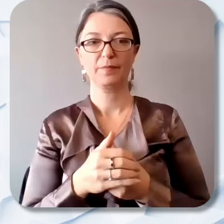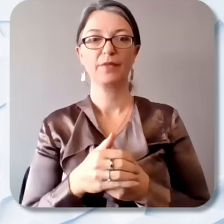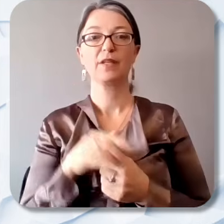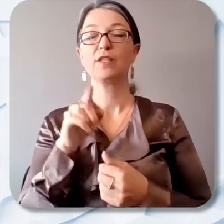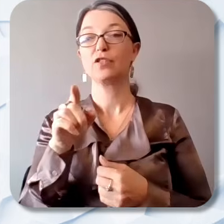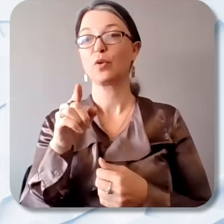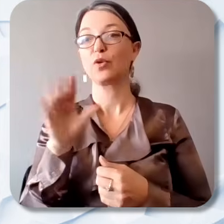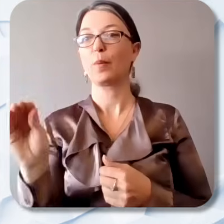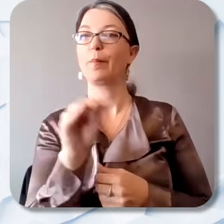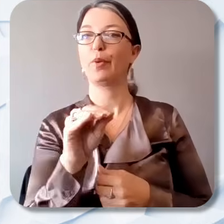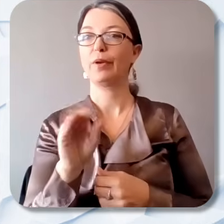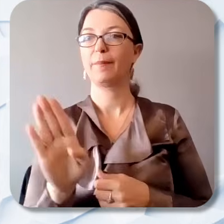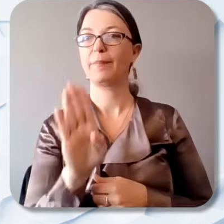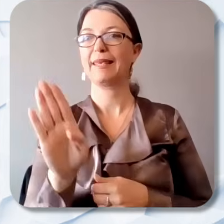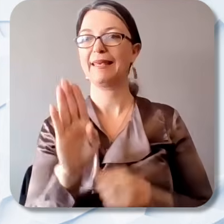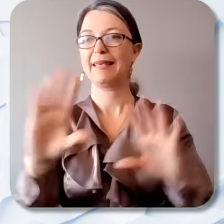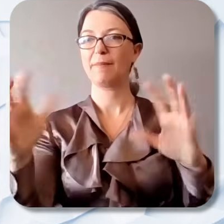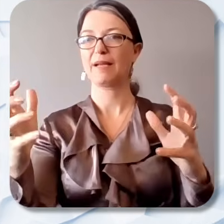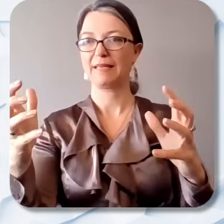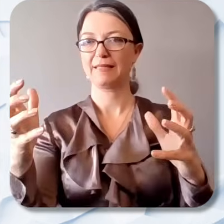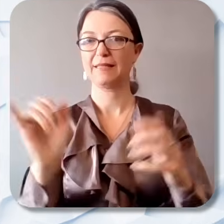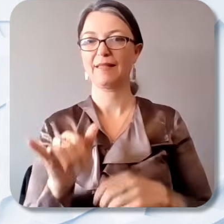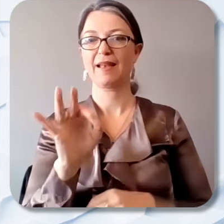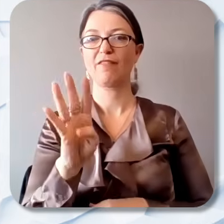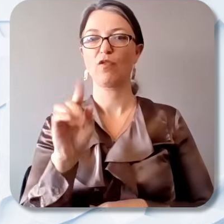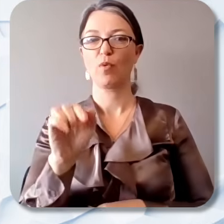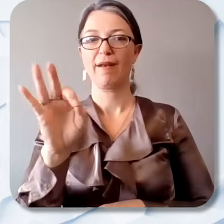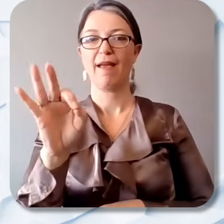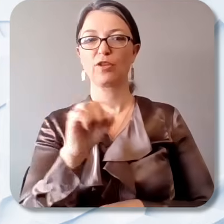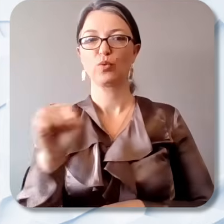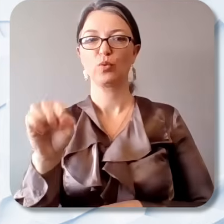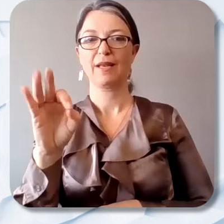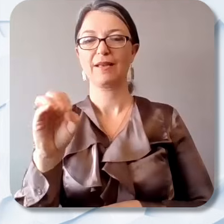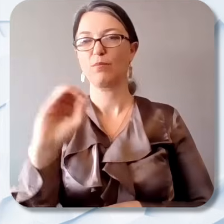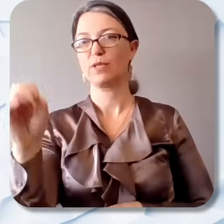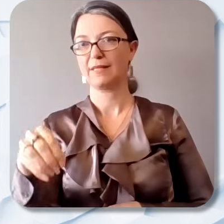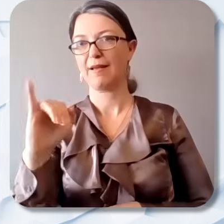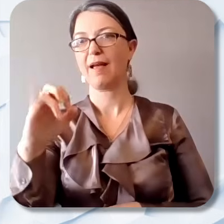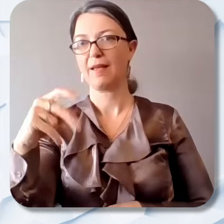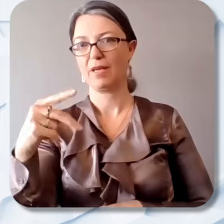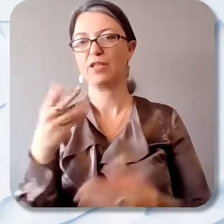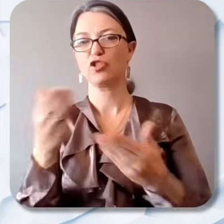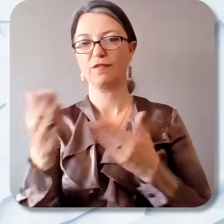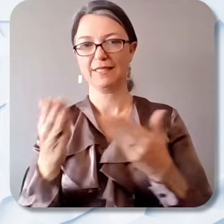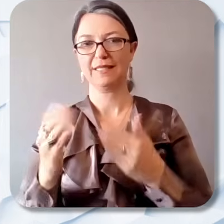in Bucket B that 94.9 to 90% of IEP services implemented.